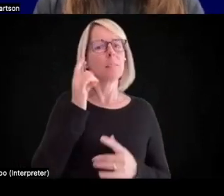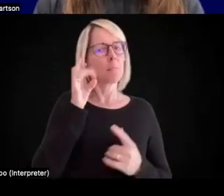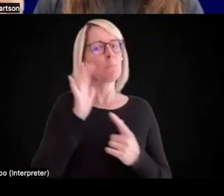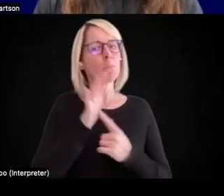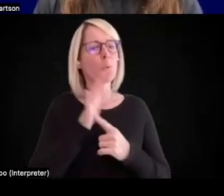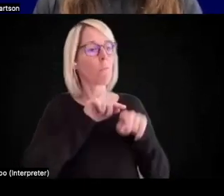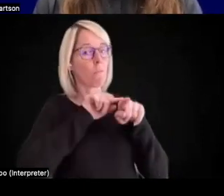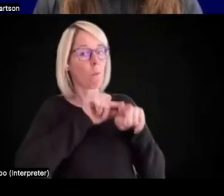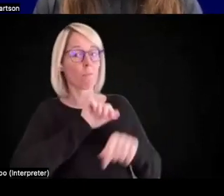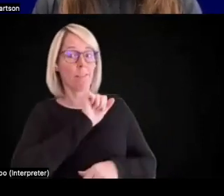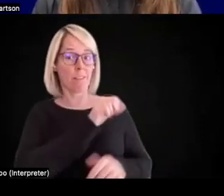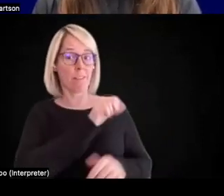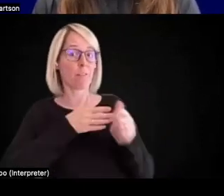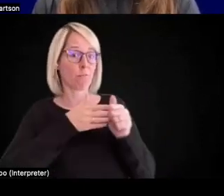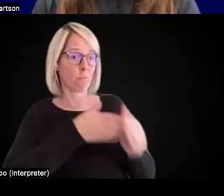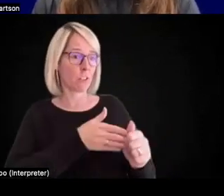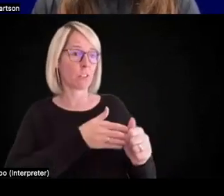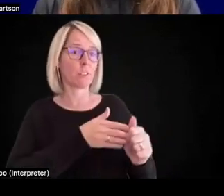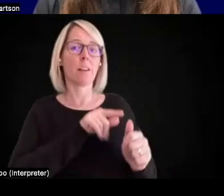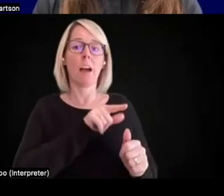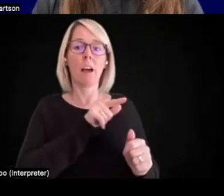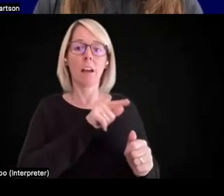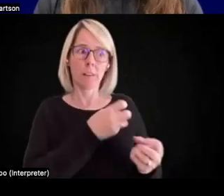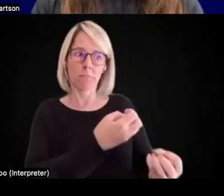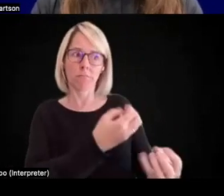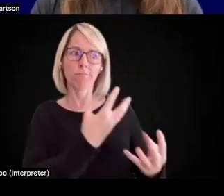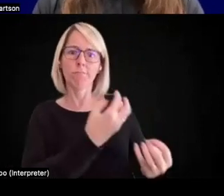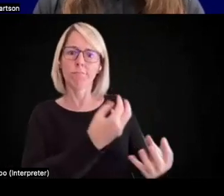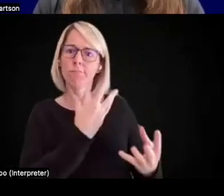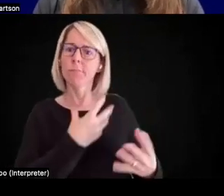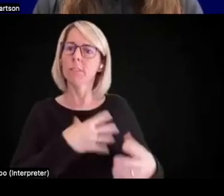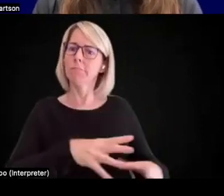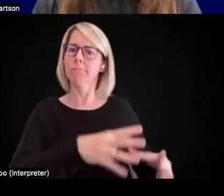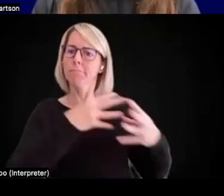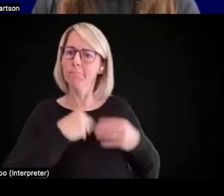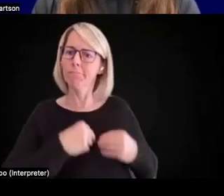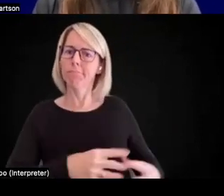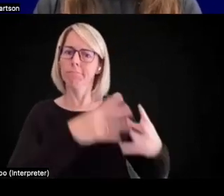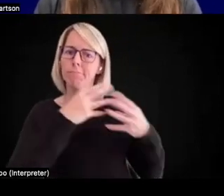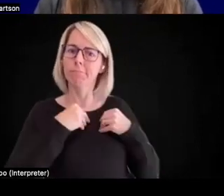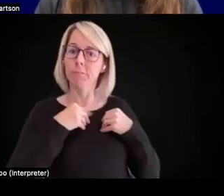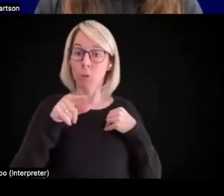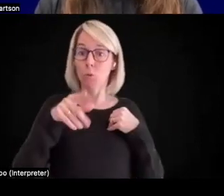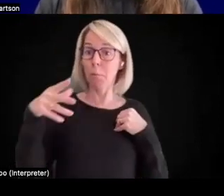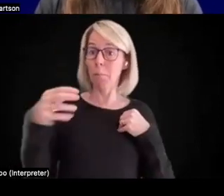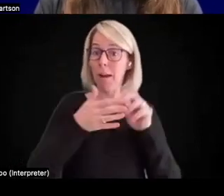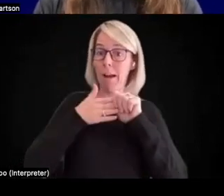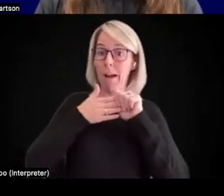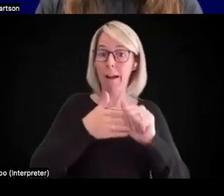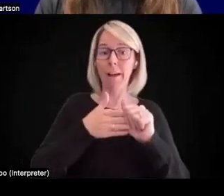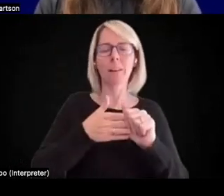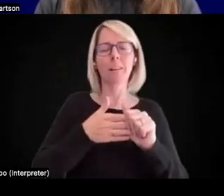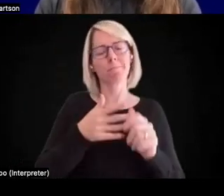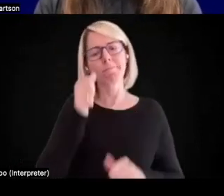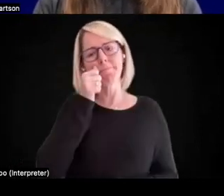and we will talk about receiving soon, rather than lead. So, adults often have an agenda and they